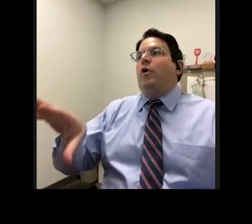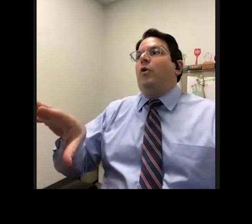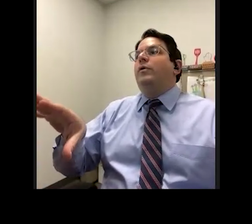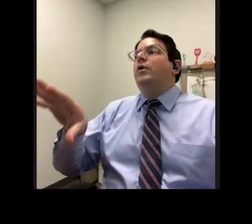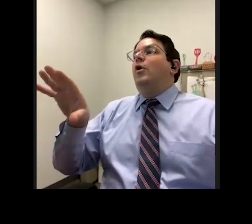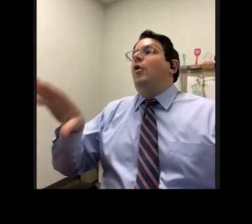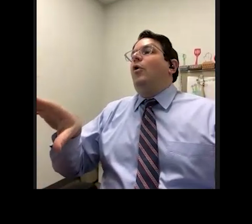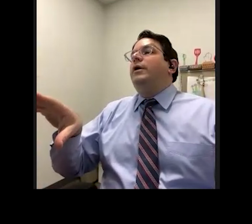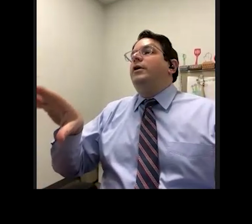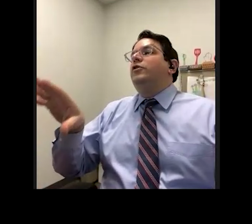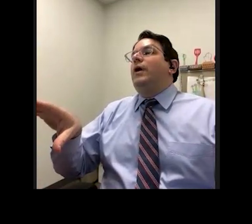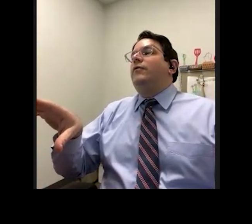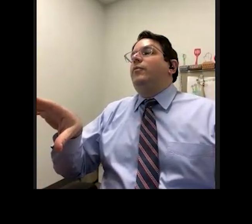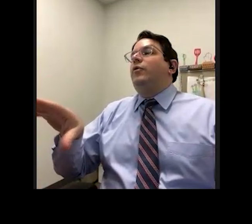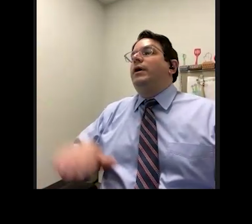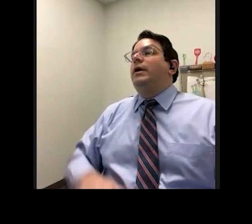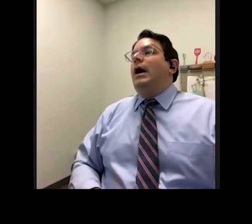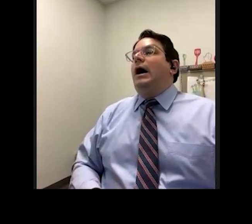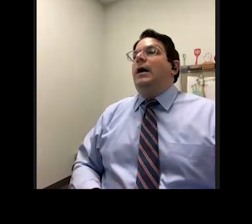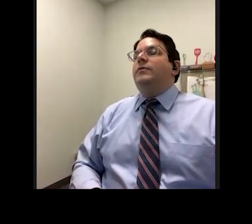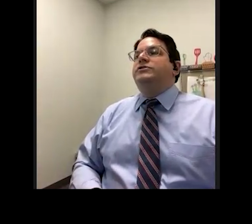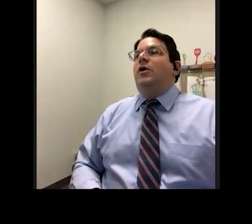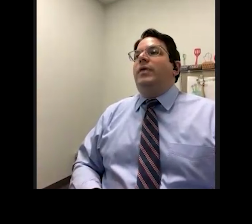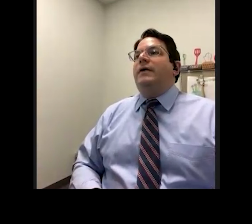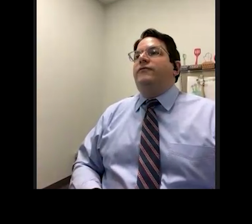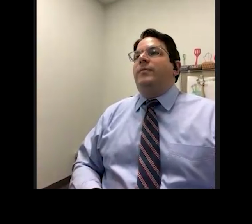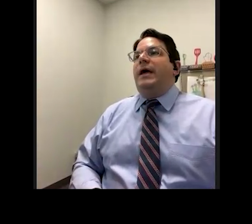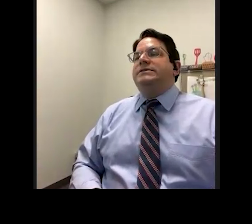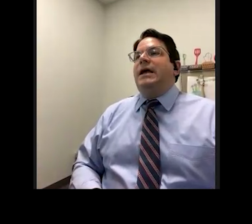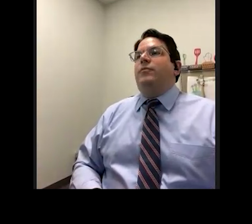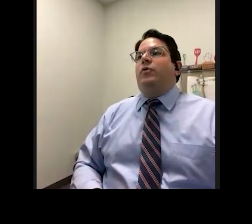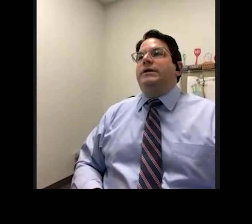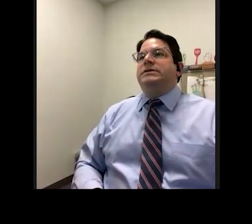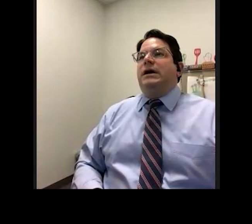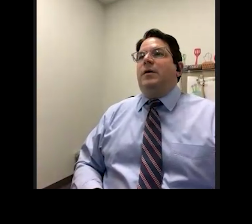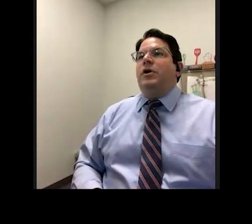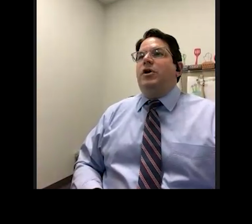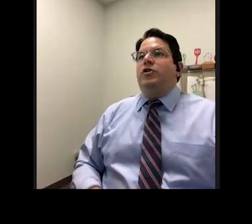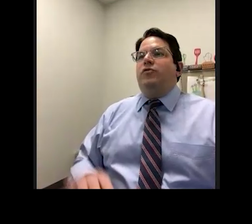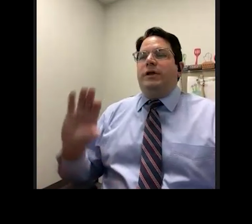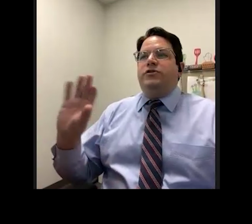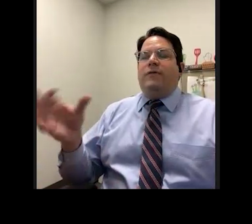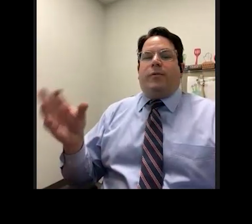a fraud hold on your credit report so that from that standpoint, you really